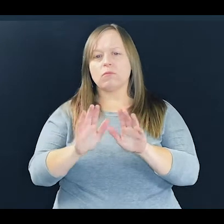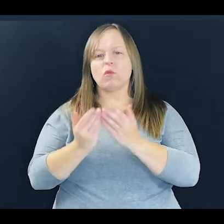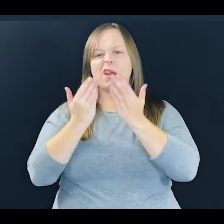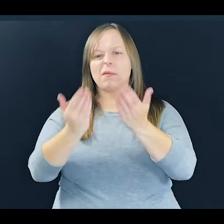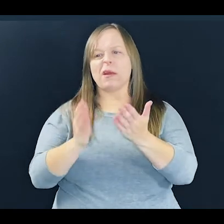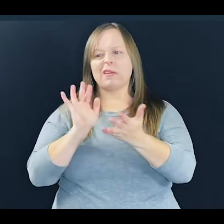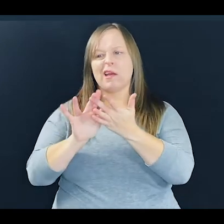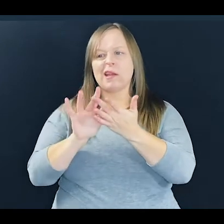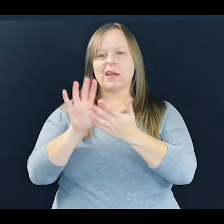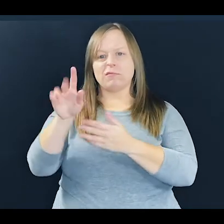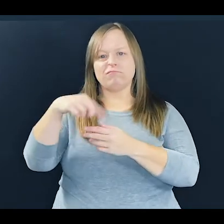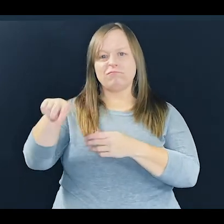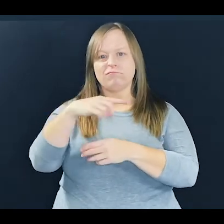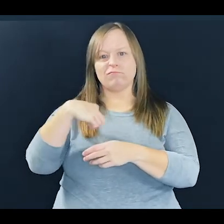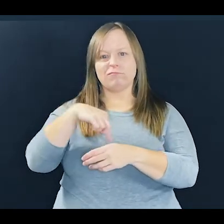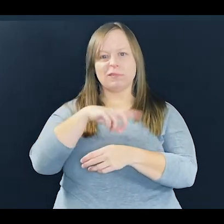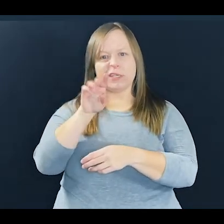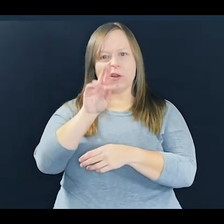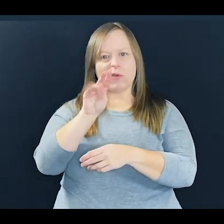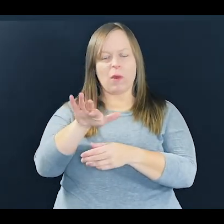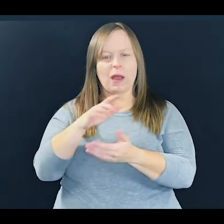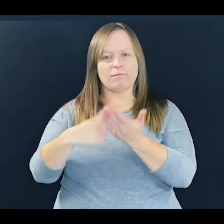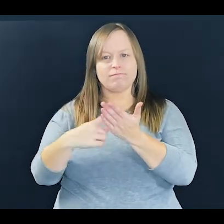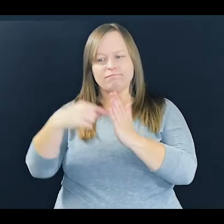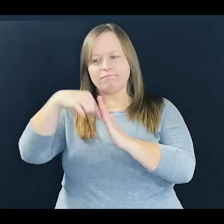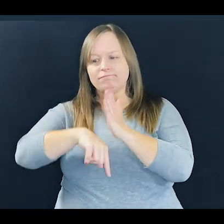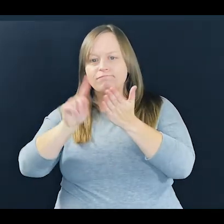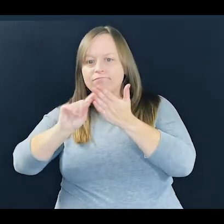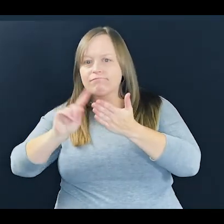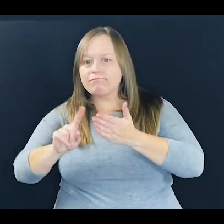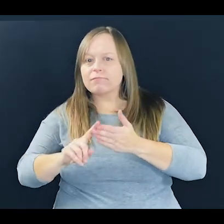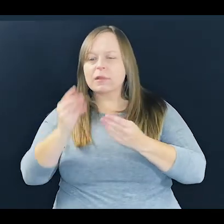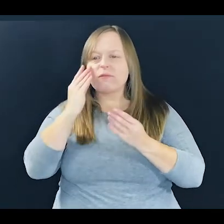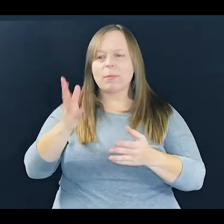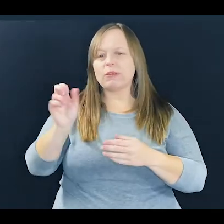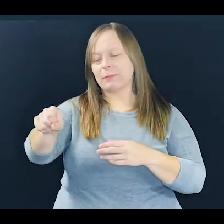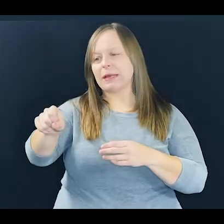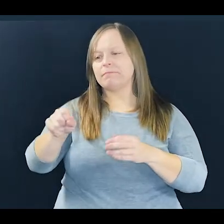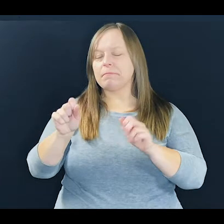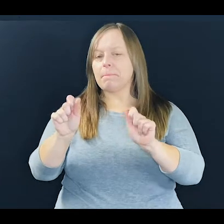So we do recommend that you reach out to us to talk about this and to gain more information, but yes.